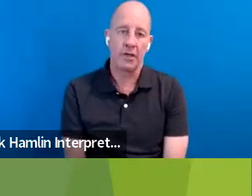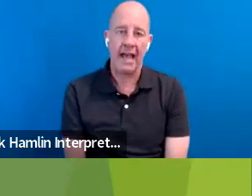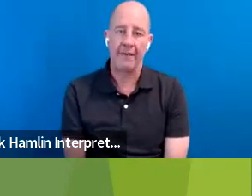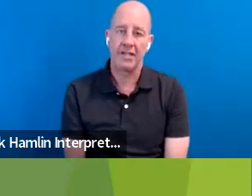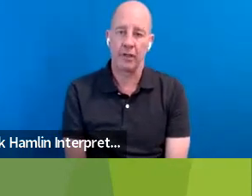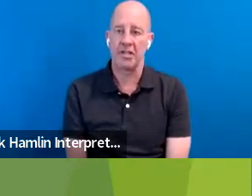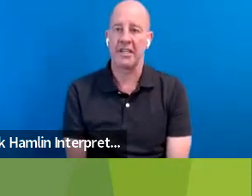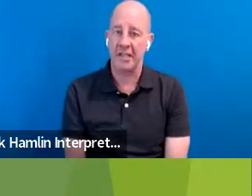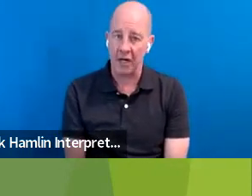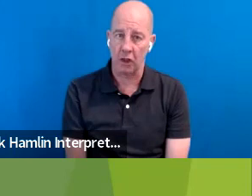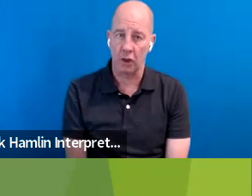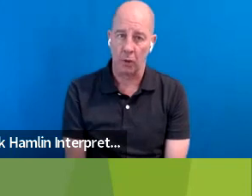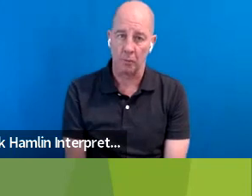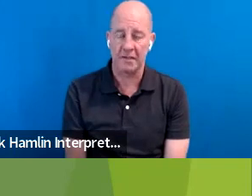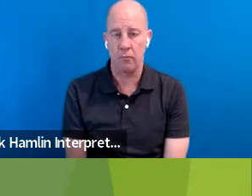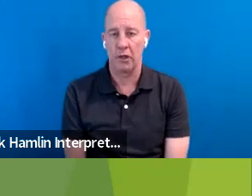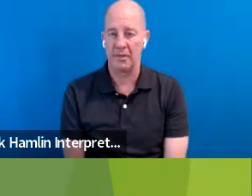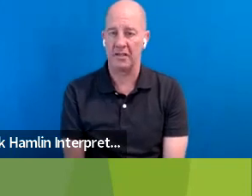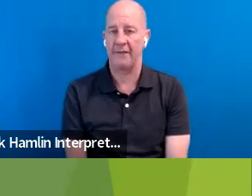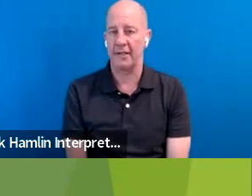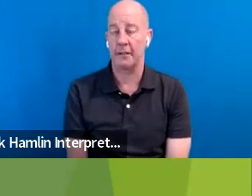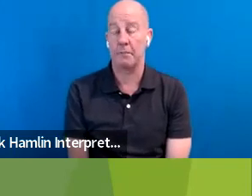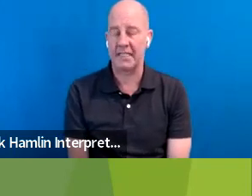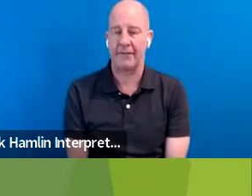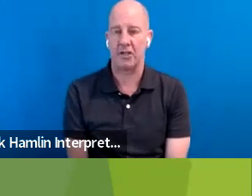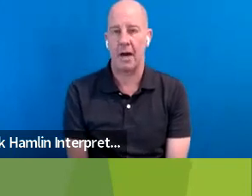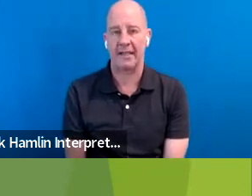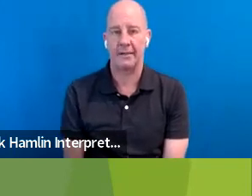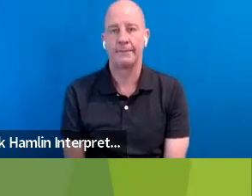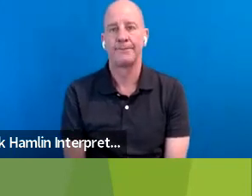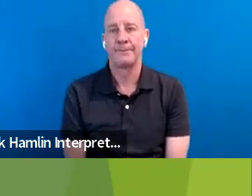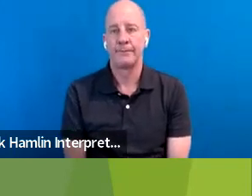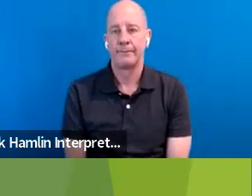So you can have different discussion groups where you will be discussing specific topics.